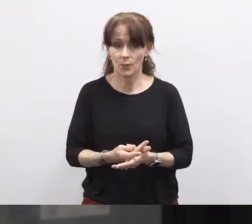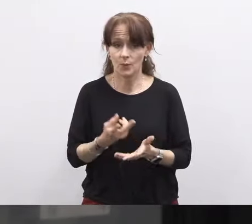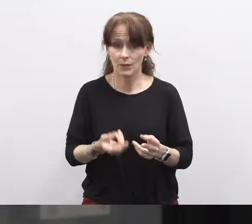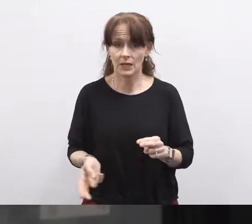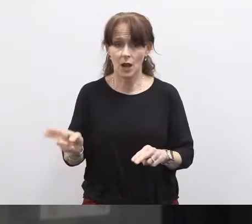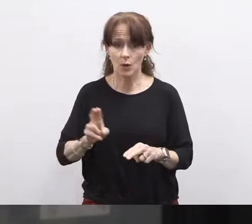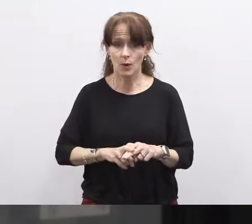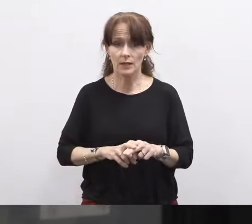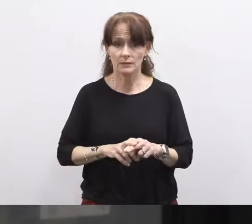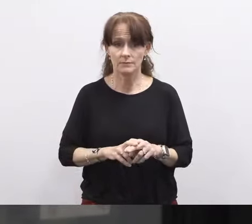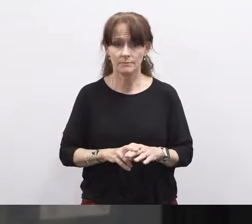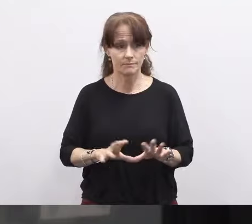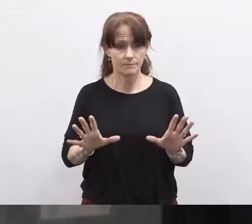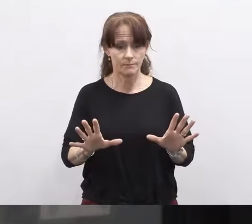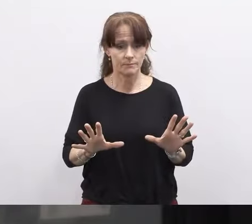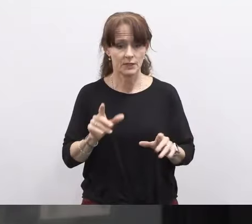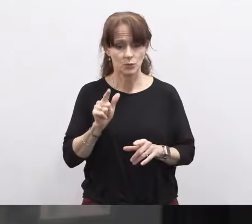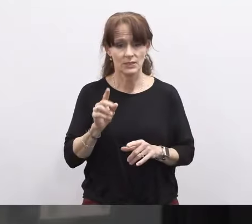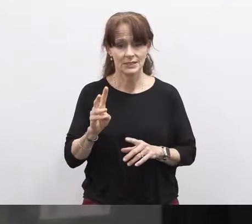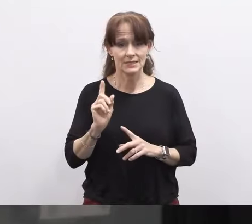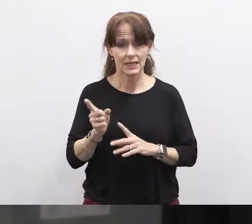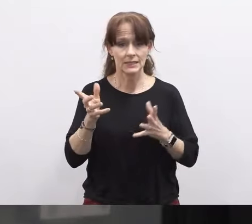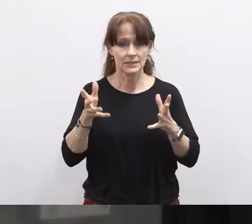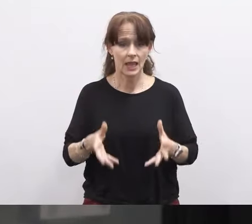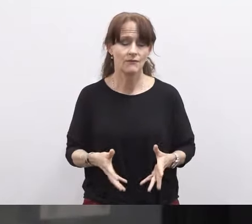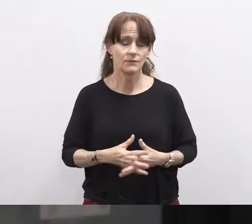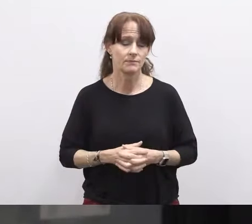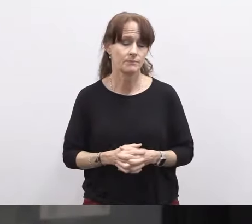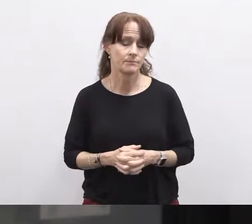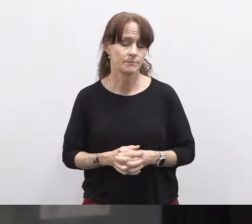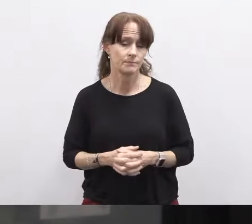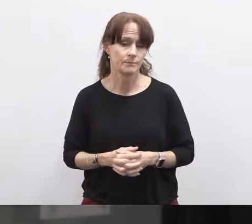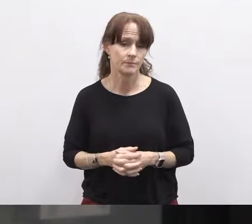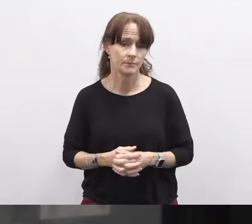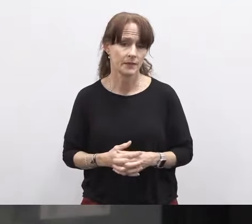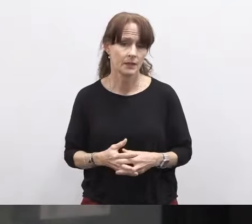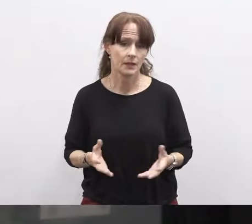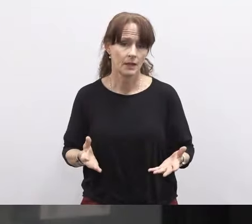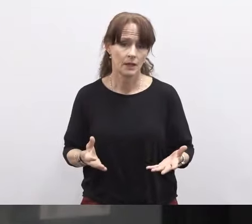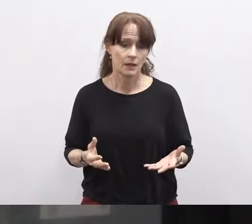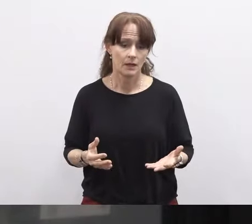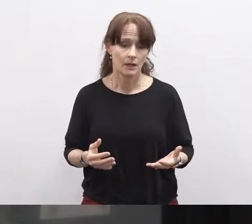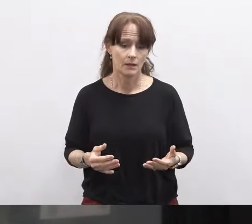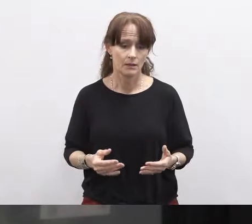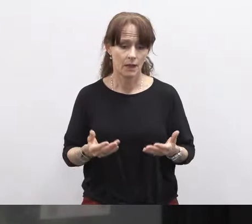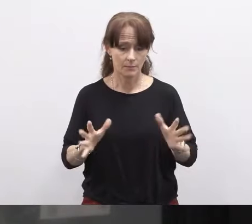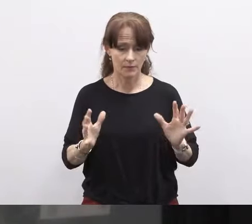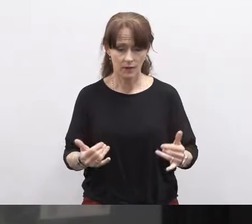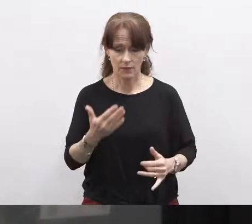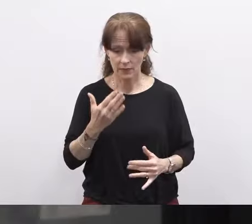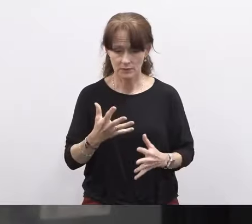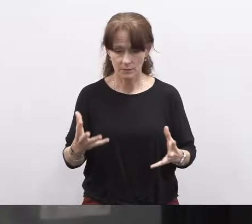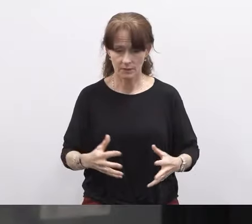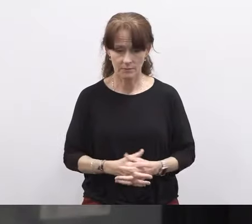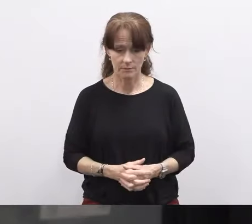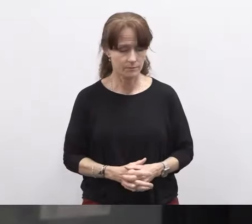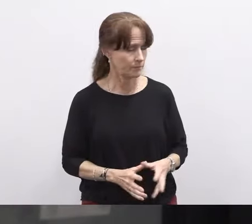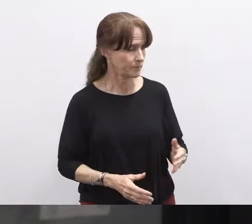So anyways, with that said I have 26 seconds left and I'm done for right now. Thank you so much, have good evening. Thank you.